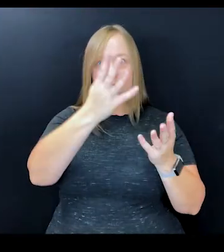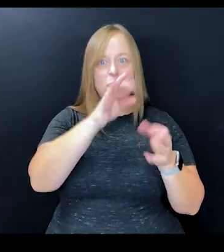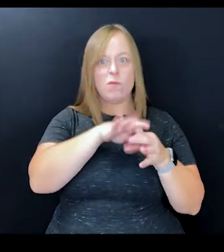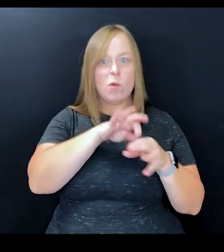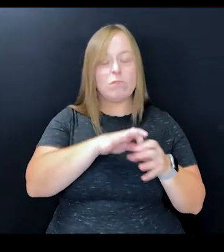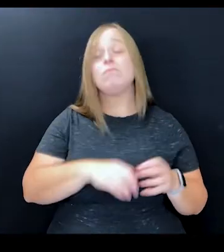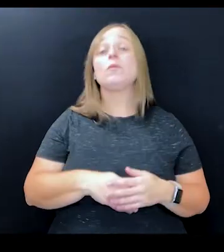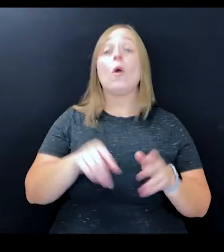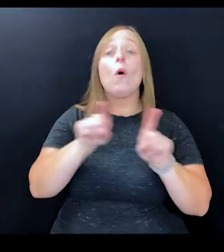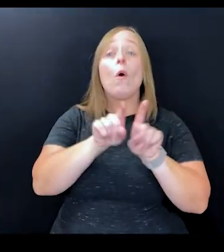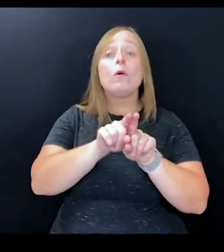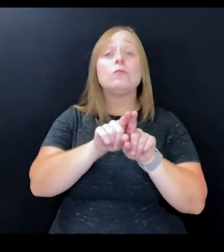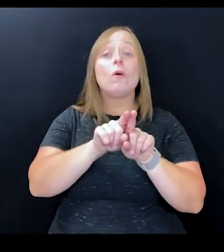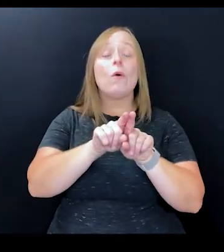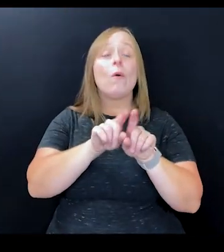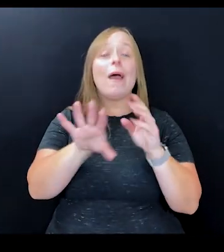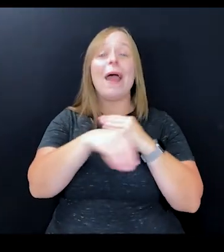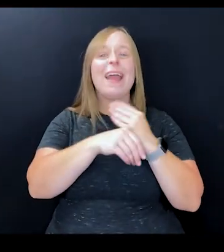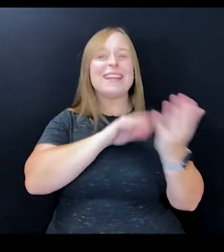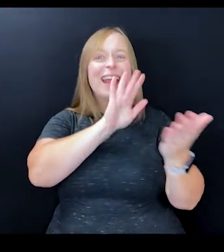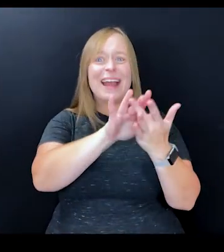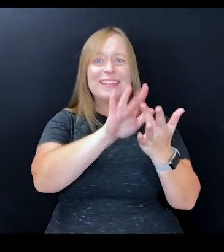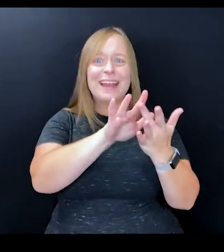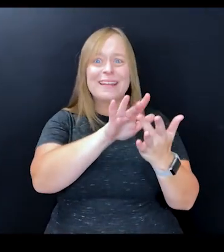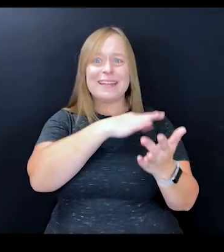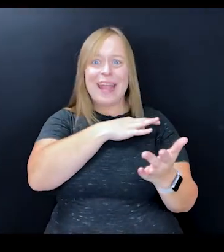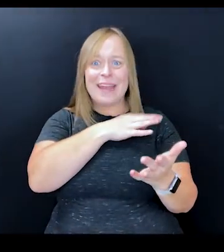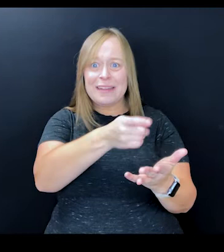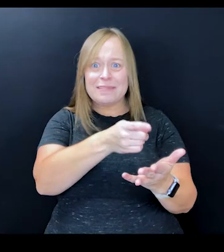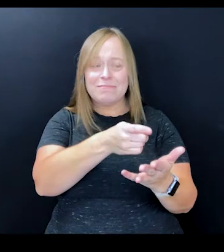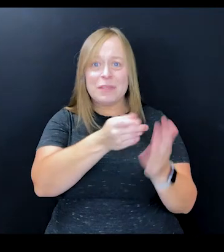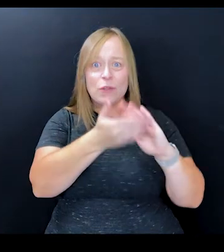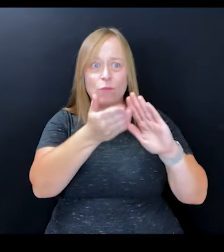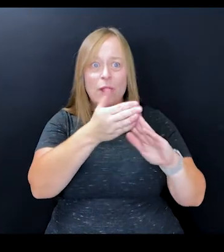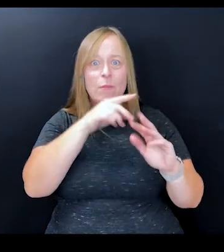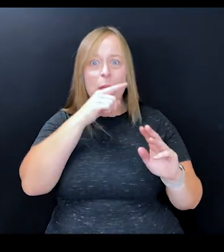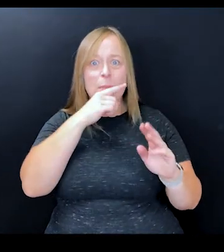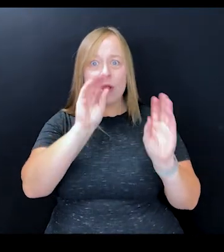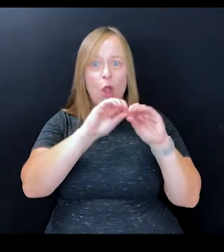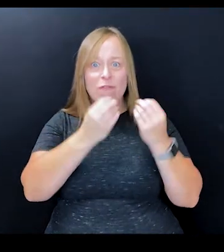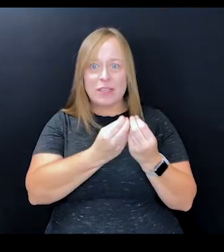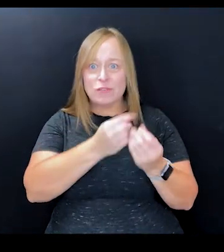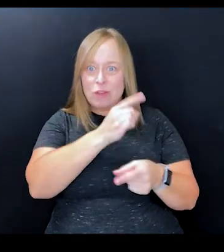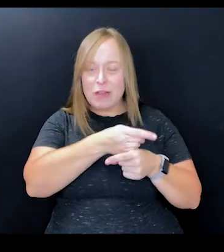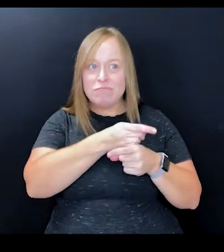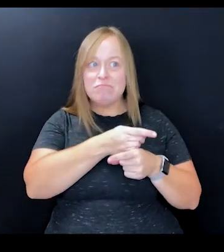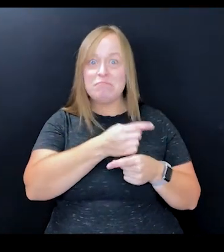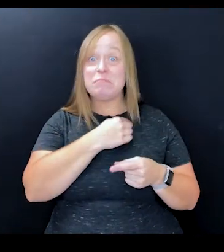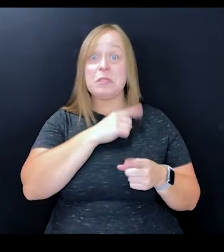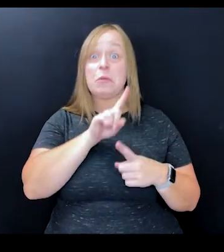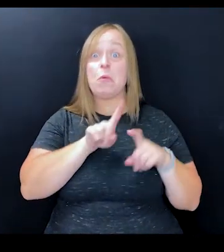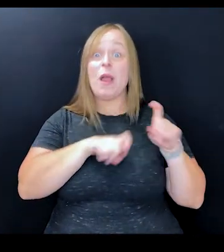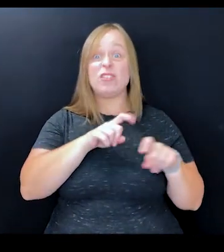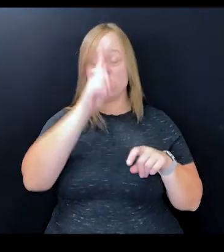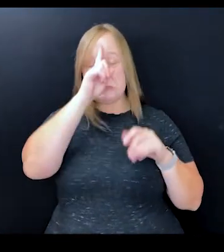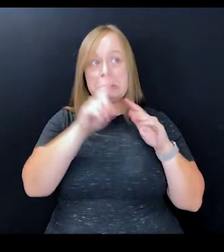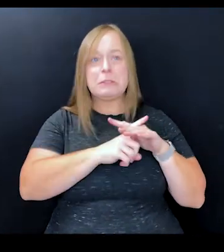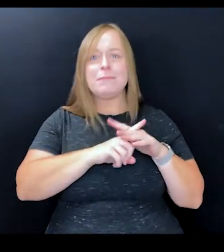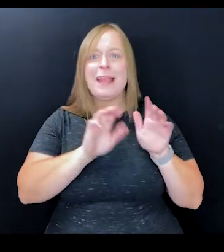And I'll also add, reach out to the candidates. They are running for public office, so if you have any questions about how they're going to